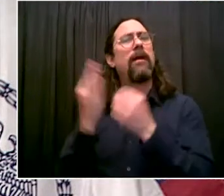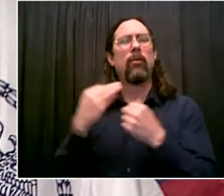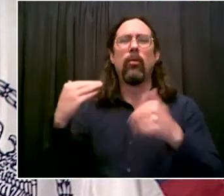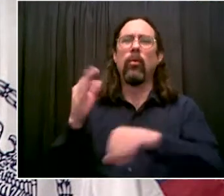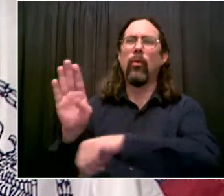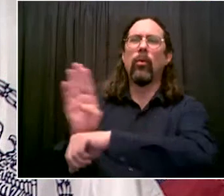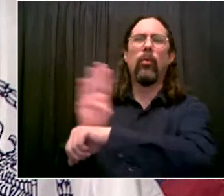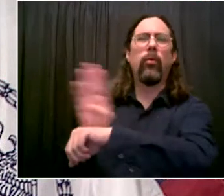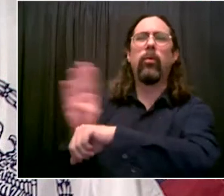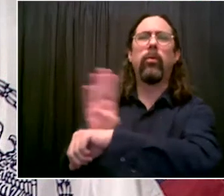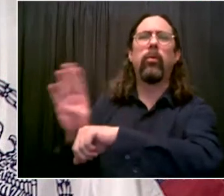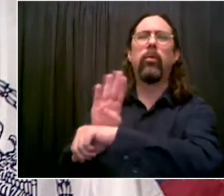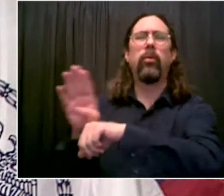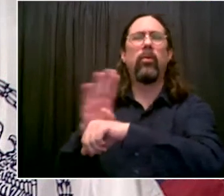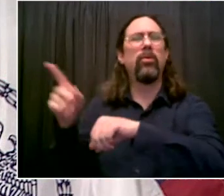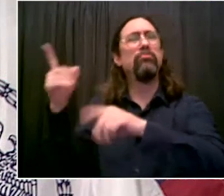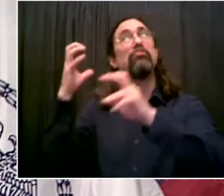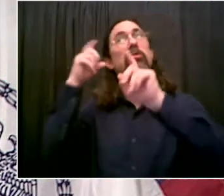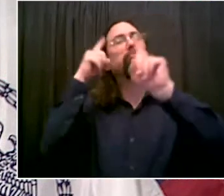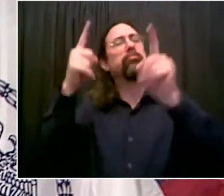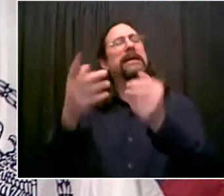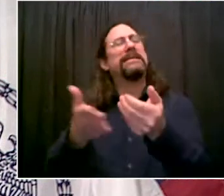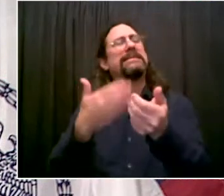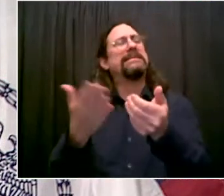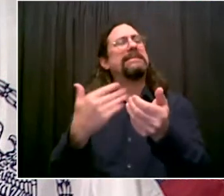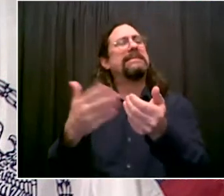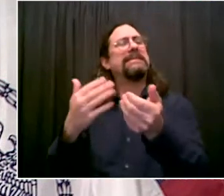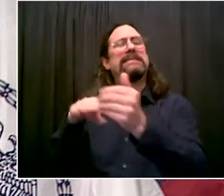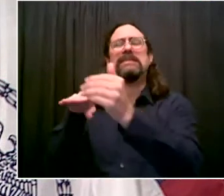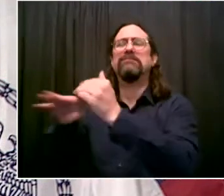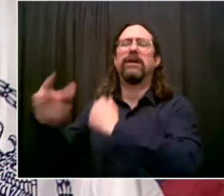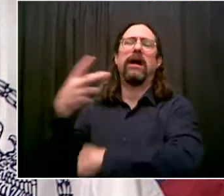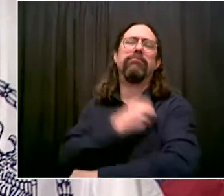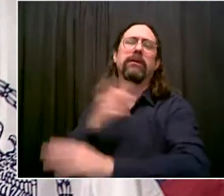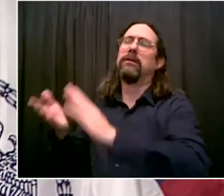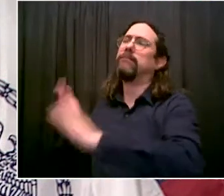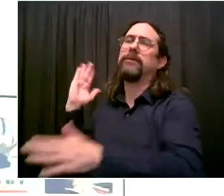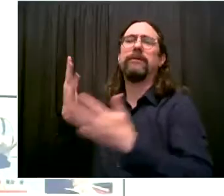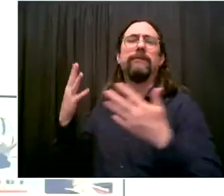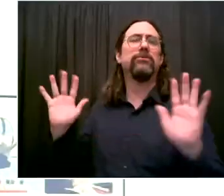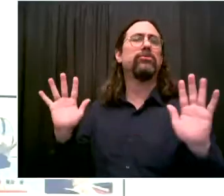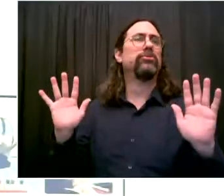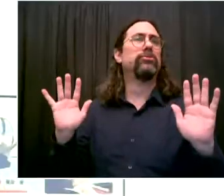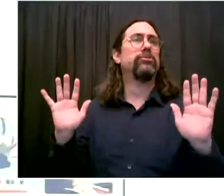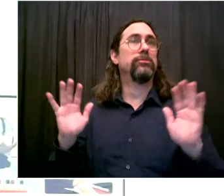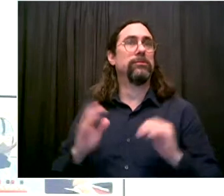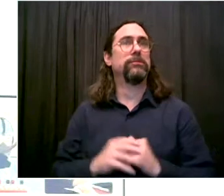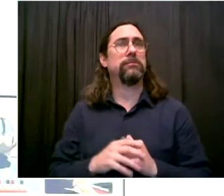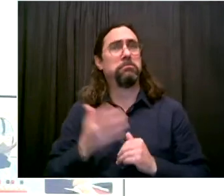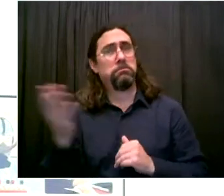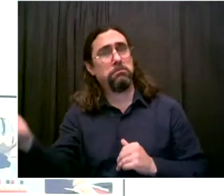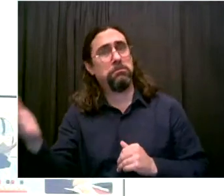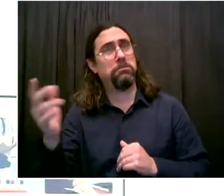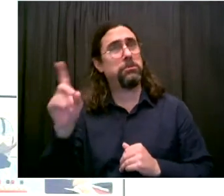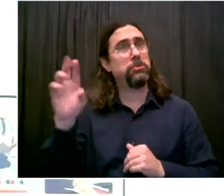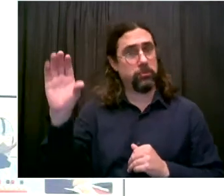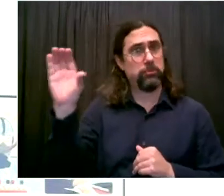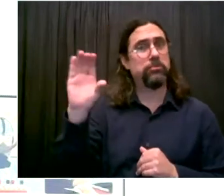FAR SO GOOD BUT